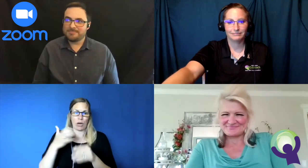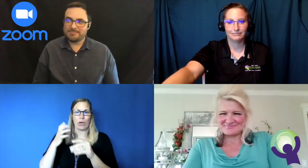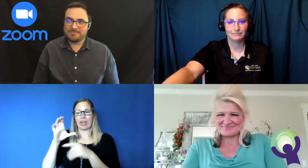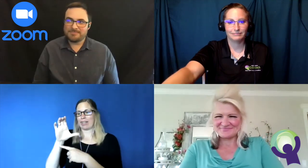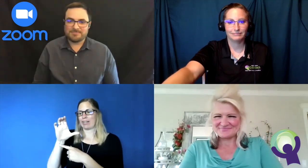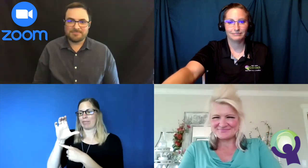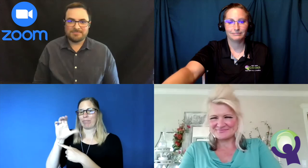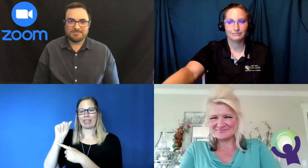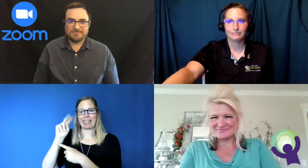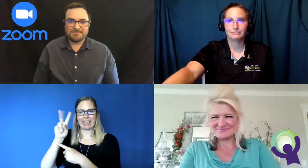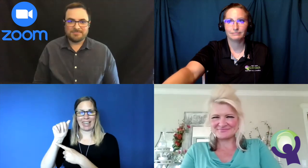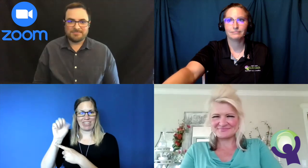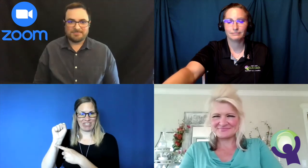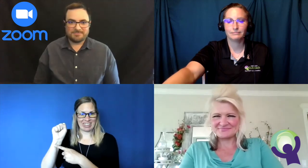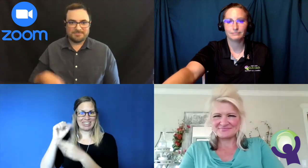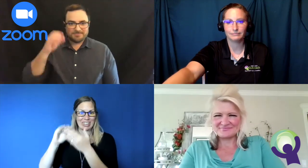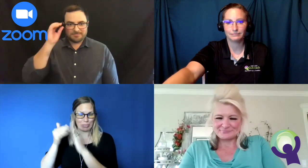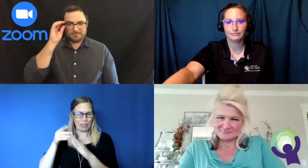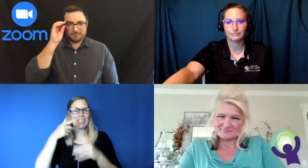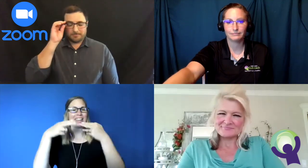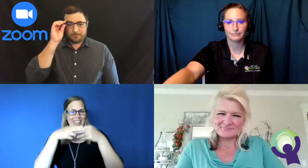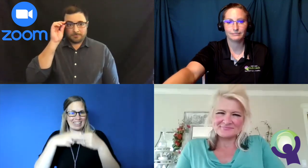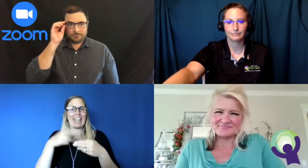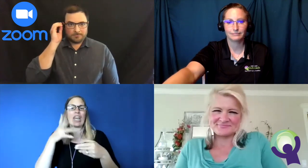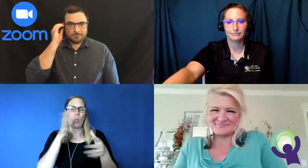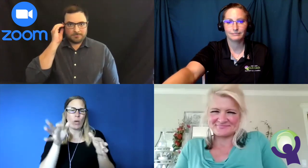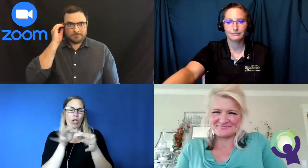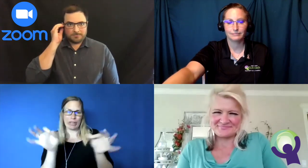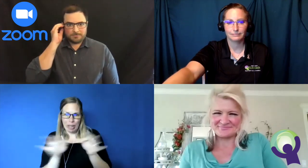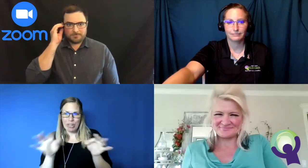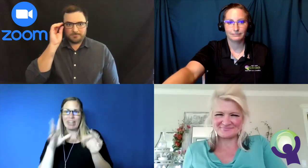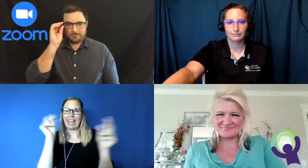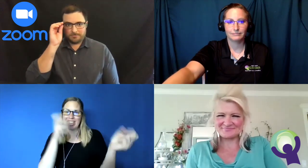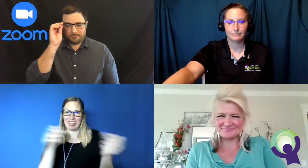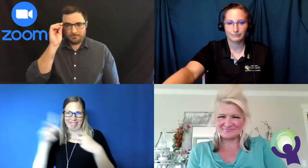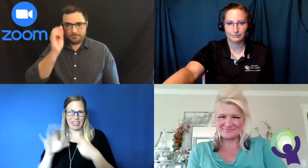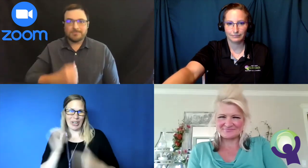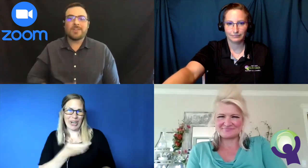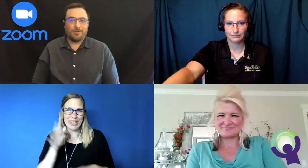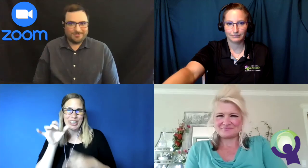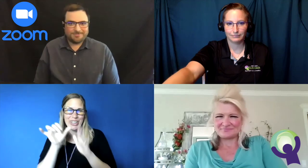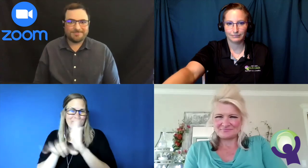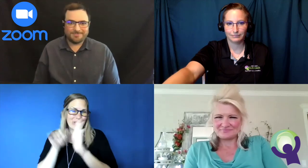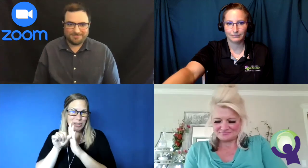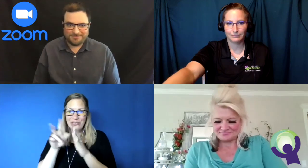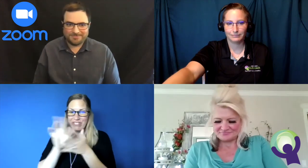and we will eventually get this captioned and posted to our Youtube videos. So this concludes today's webinar and